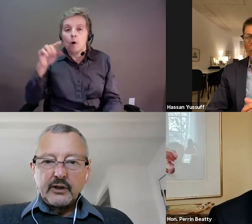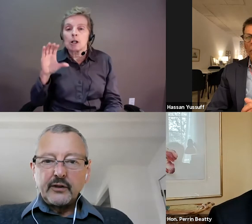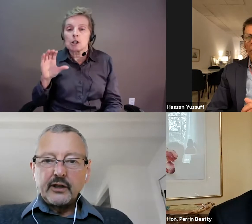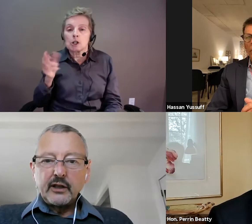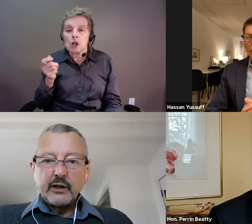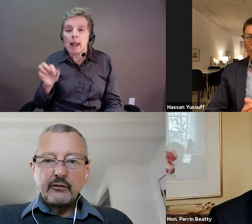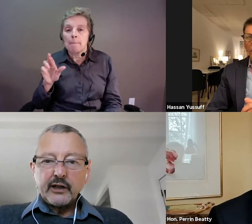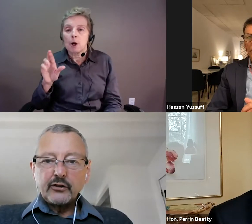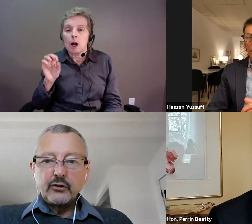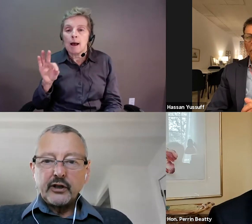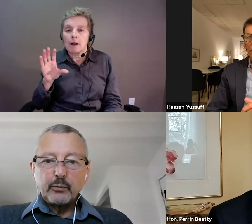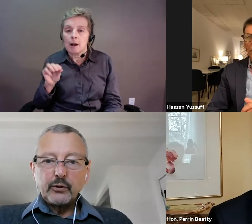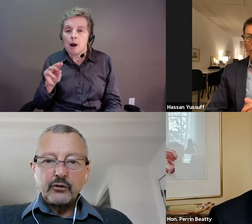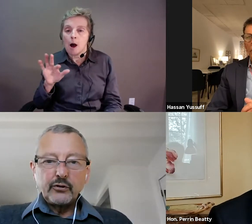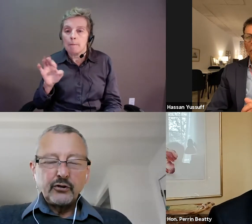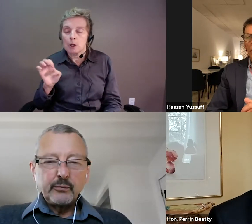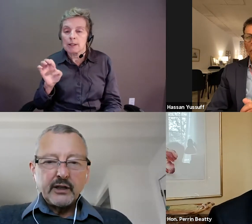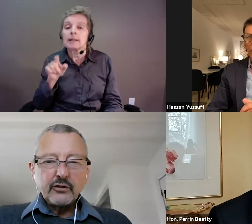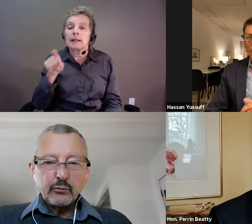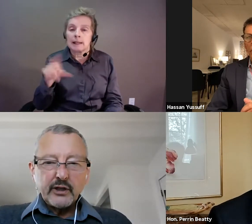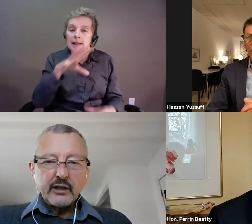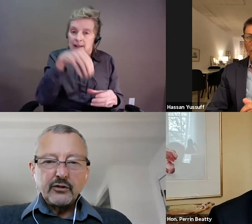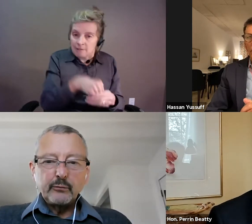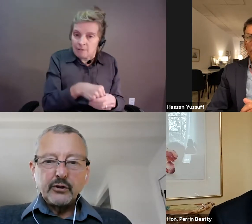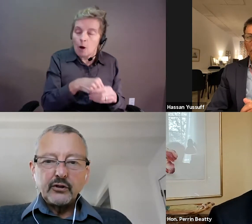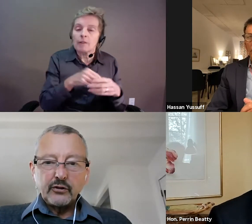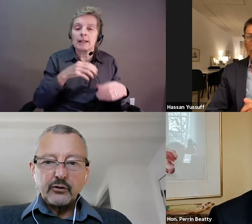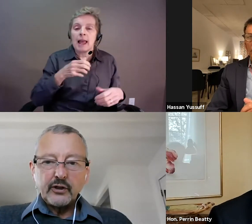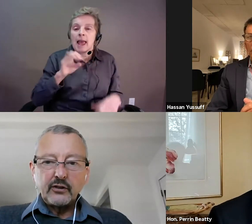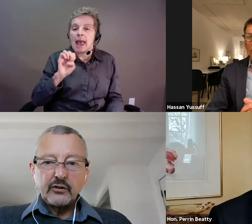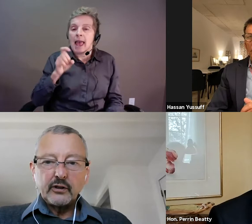at the manufacturers and exporters, so just imagine the range of business interests that he's